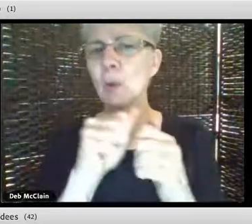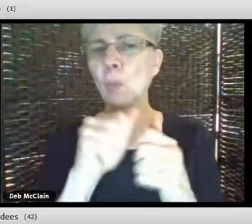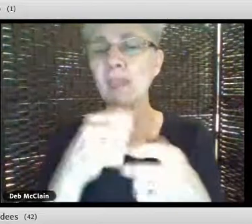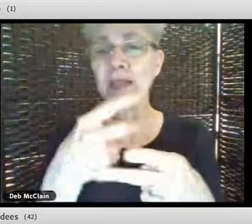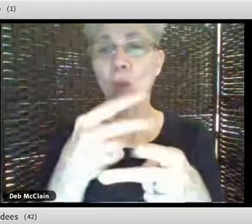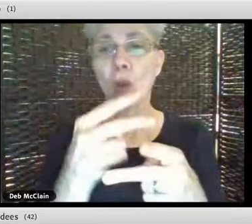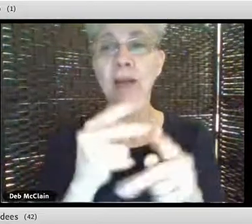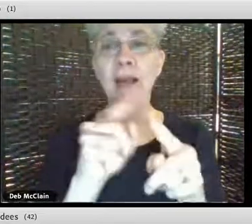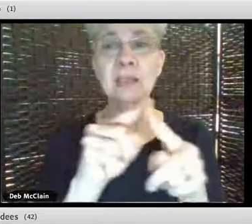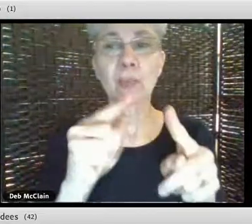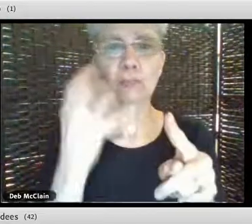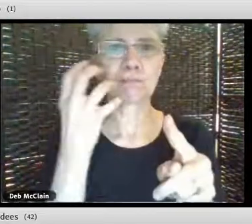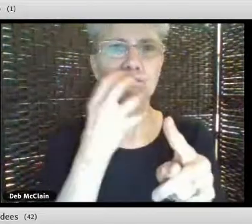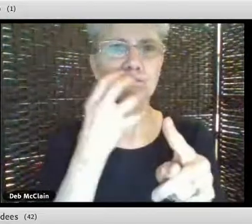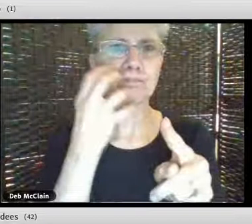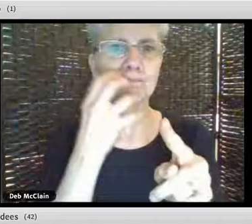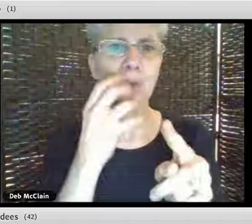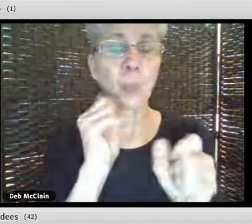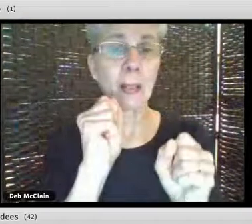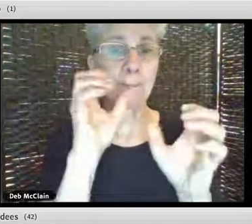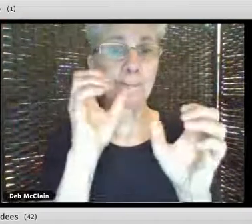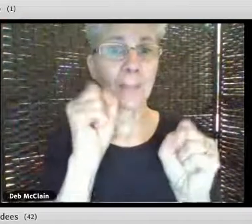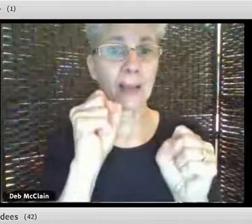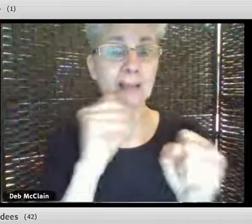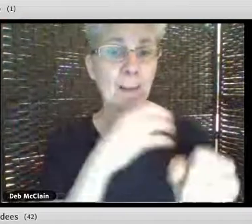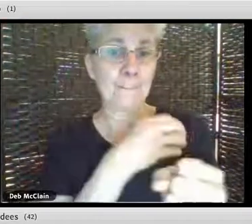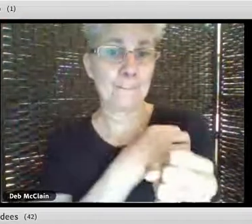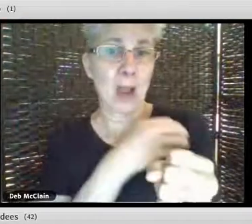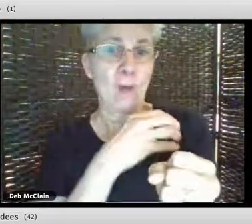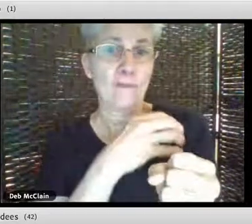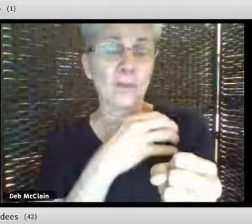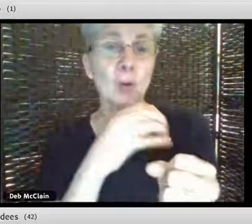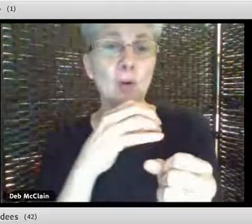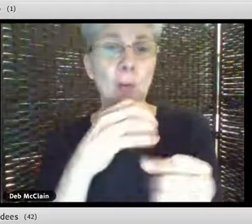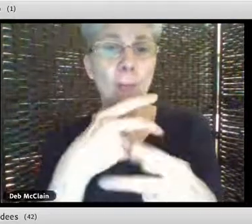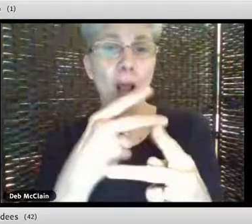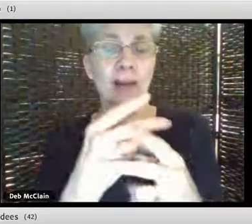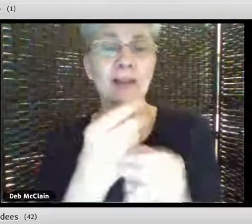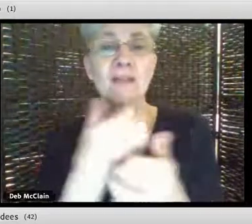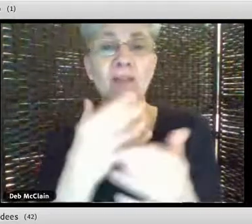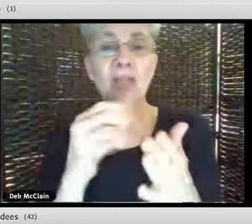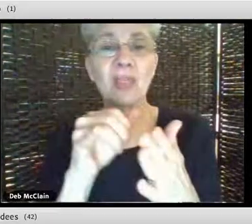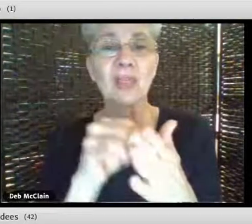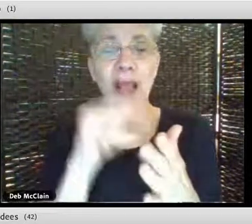but they are pretty amazing and powerful, and everything that Google has kind of